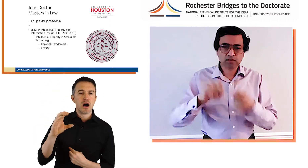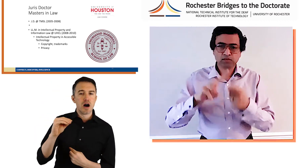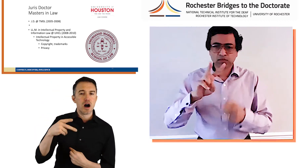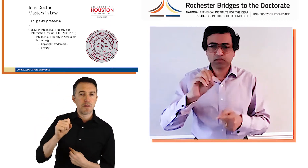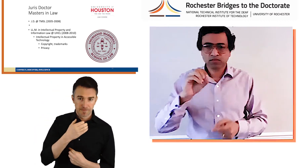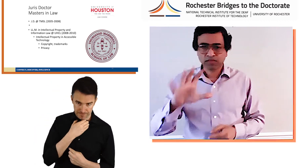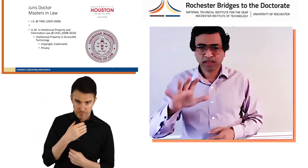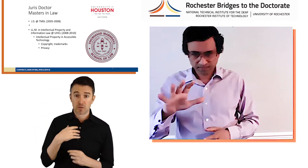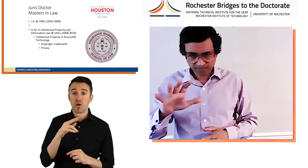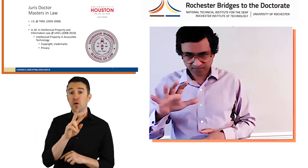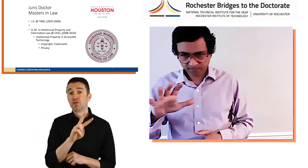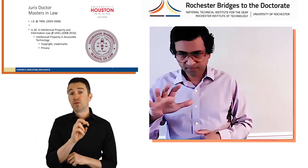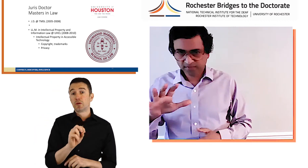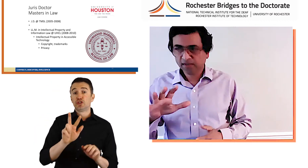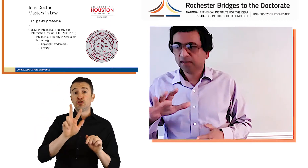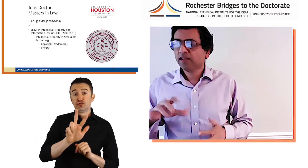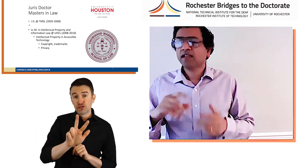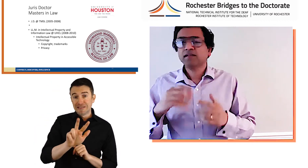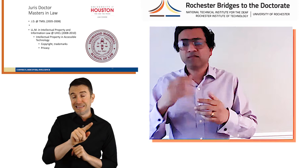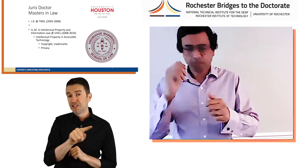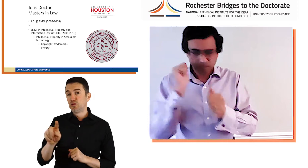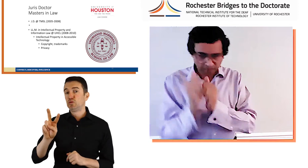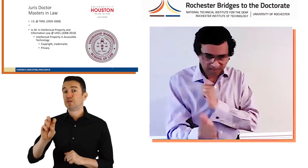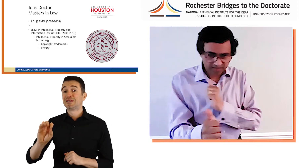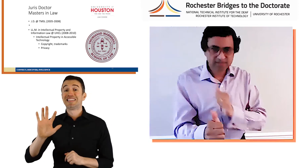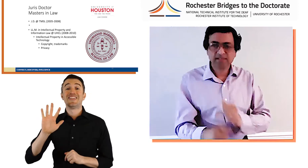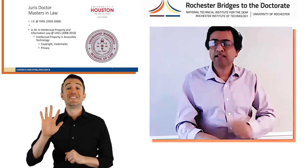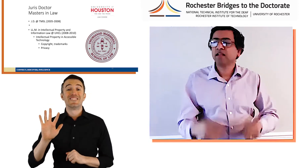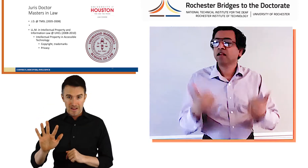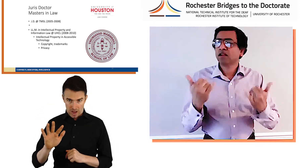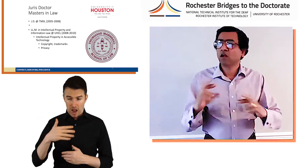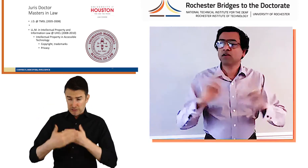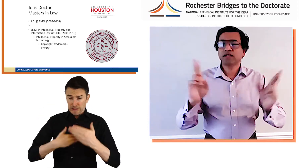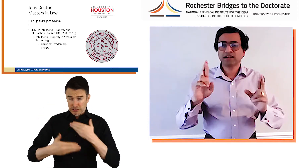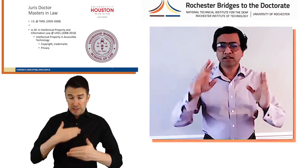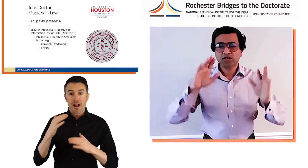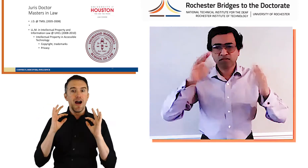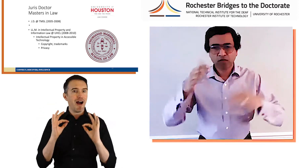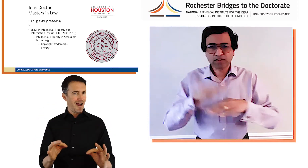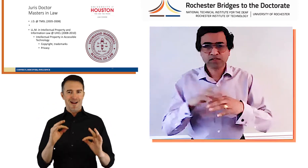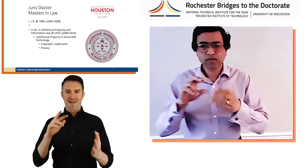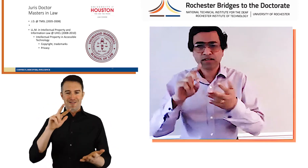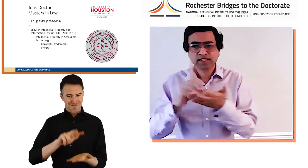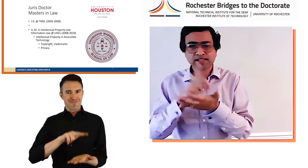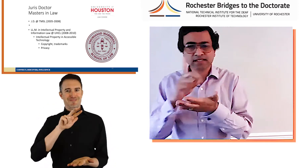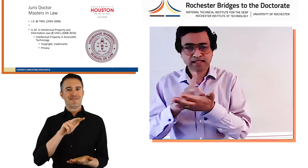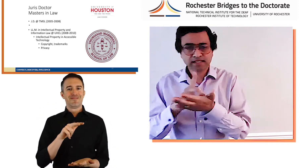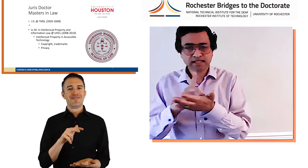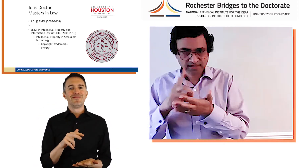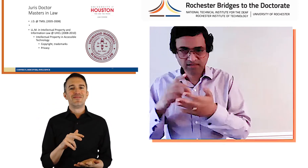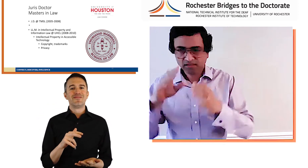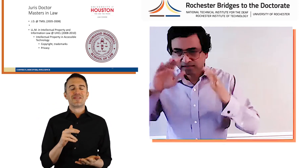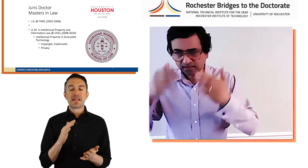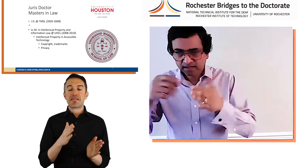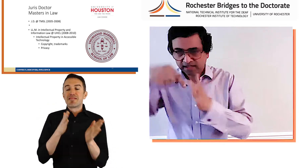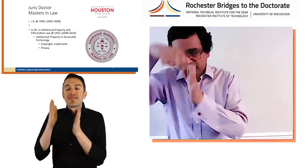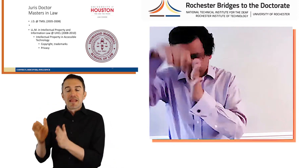So, from 2003 to 2005, I took classes, and then I passed my comps, and after that, I was ready to start